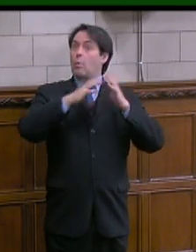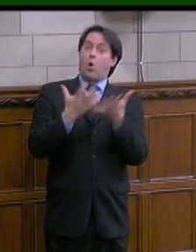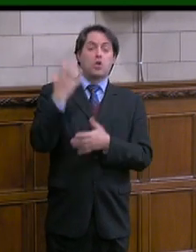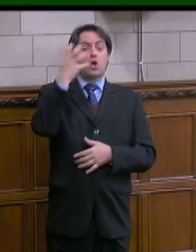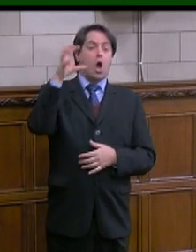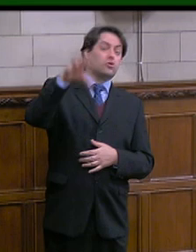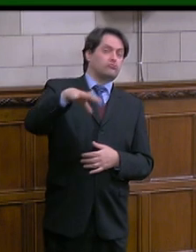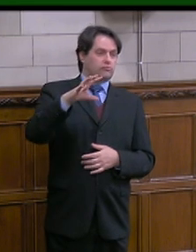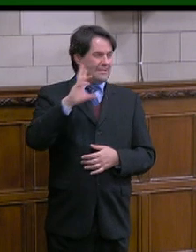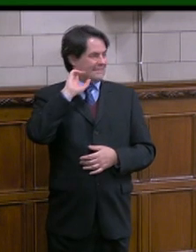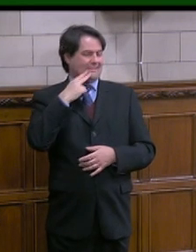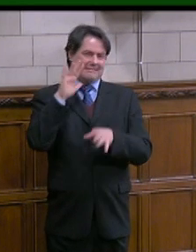for deaf people.